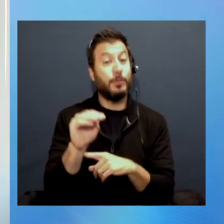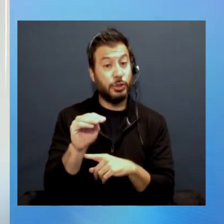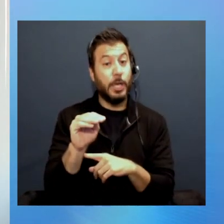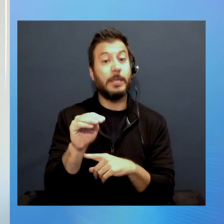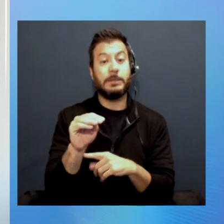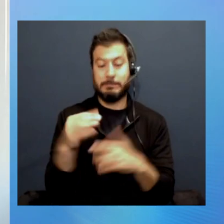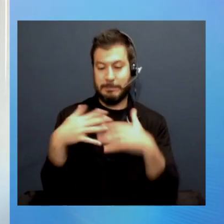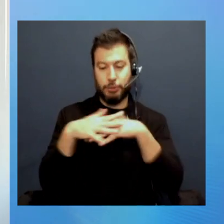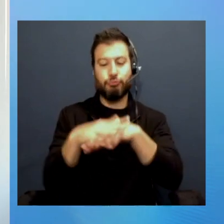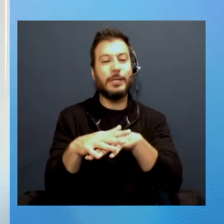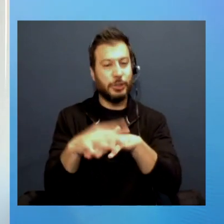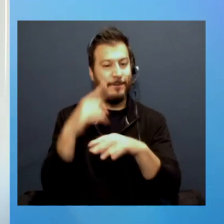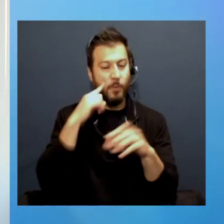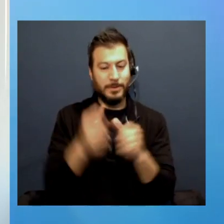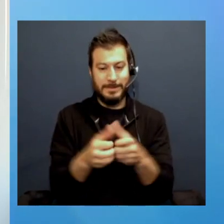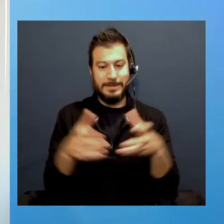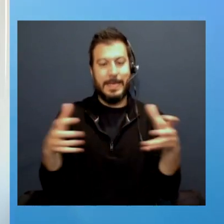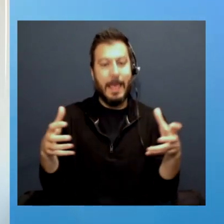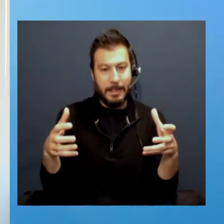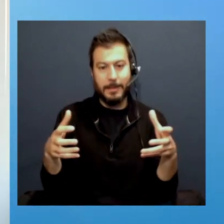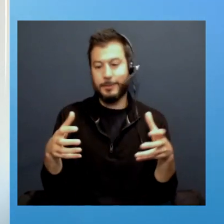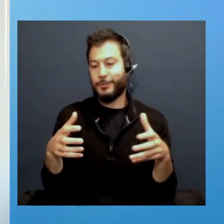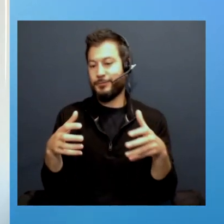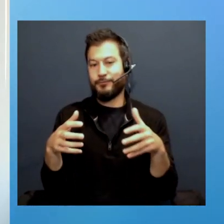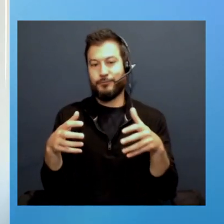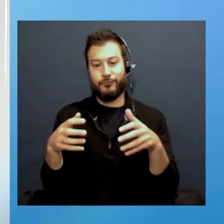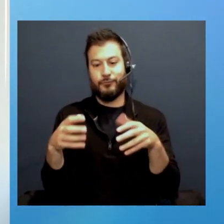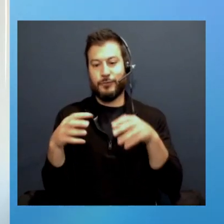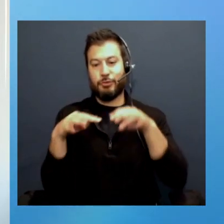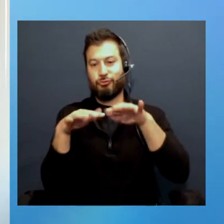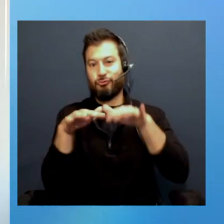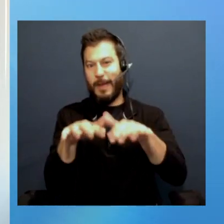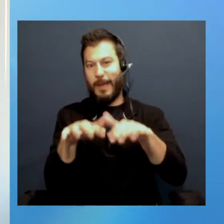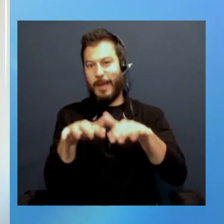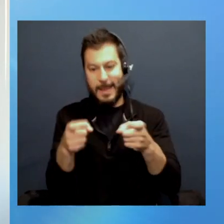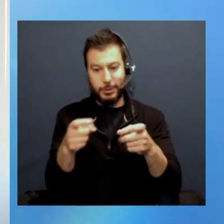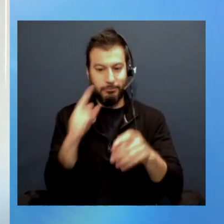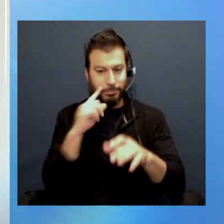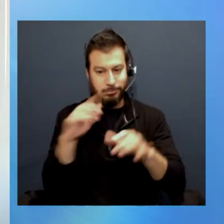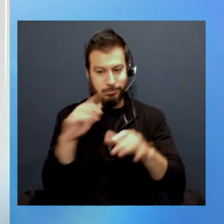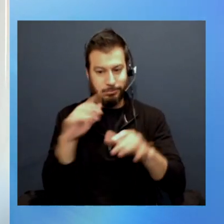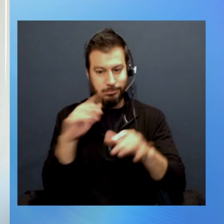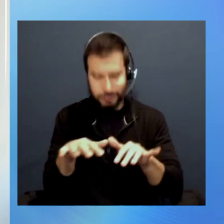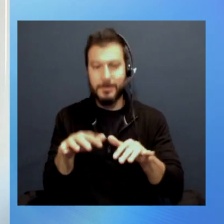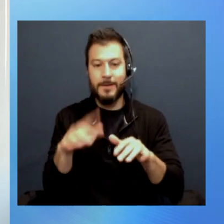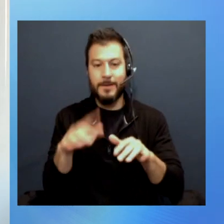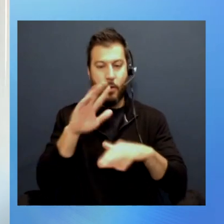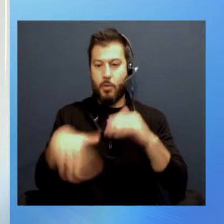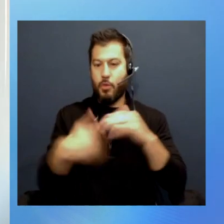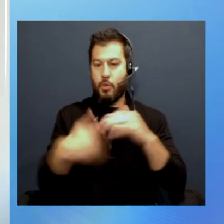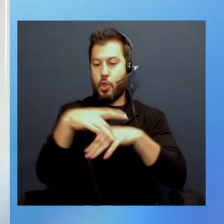virtual machines, scale-set integration for scale, Traffic Manager integration for global deployments,